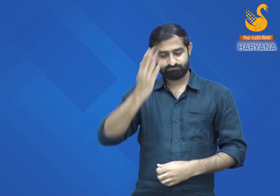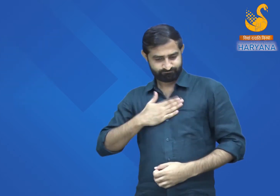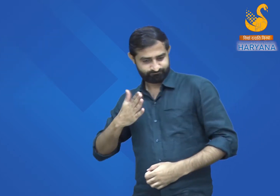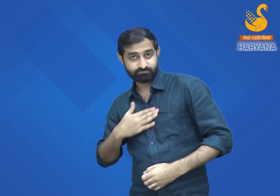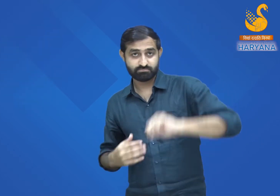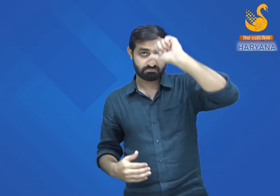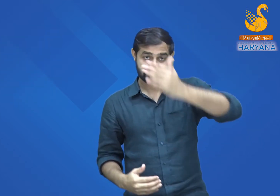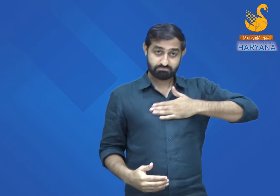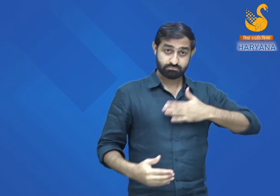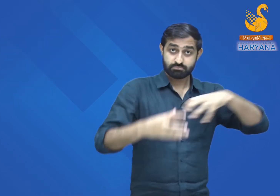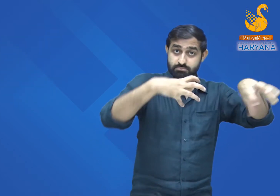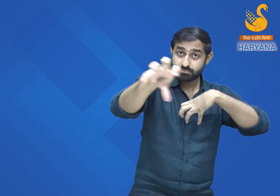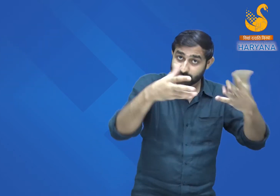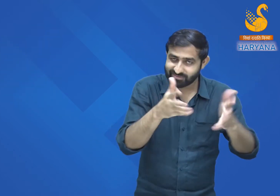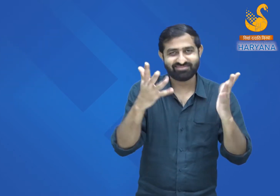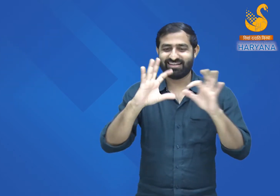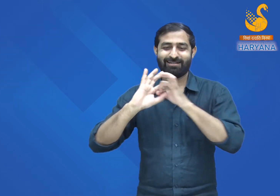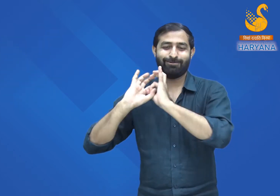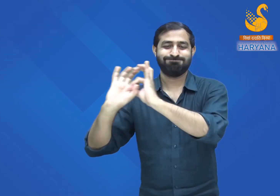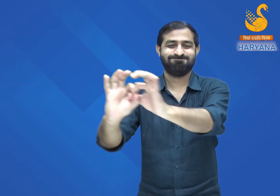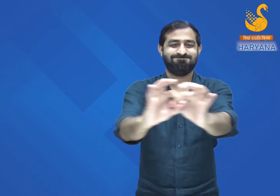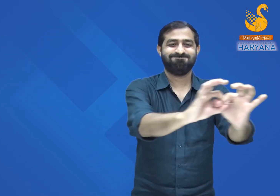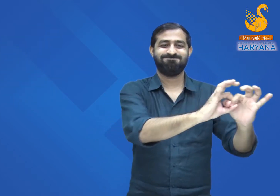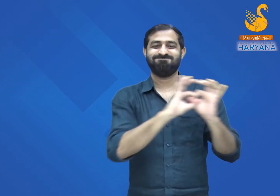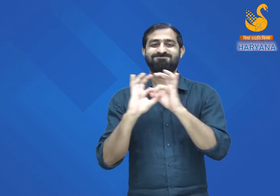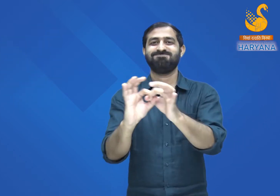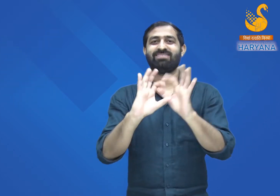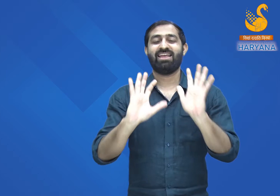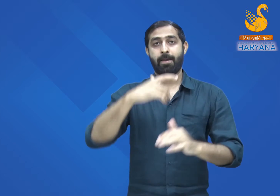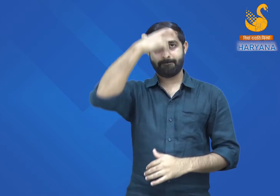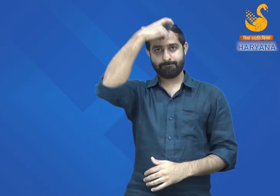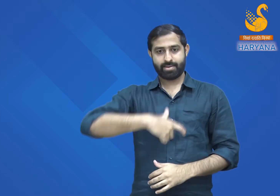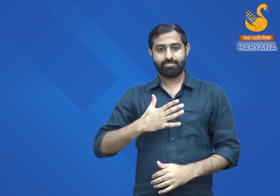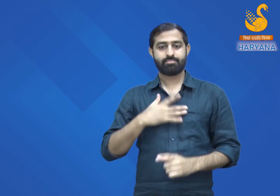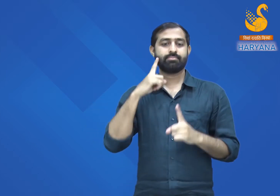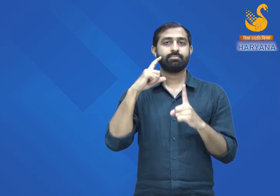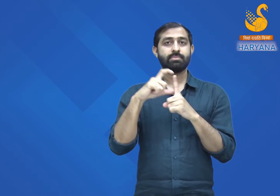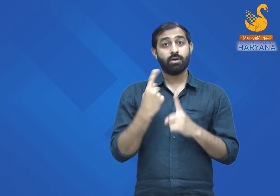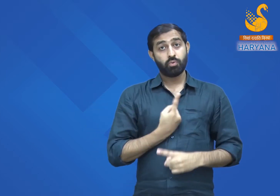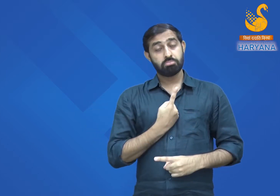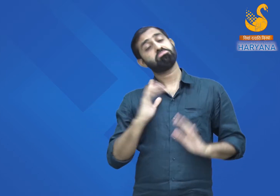and even though they belong to different religions they live in unity. Every individual